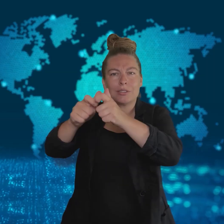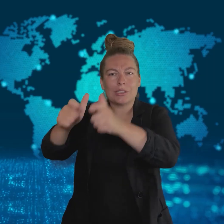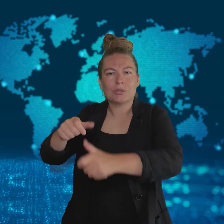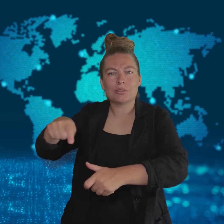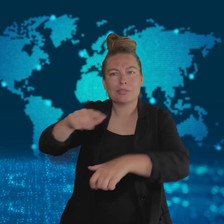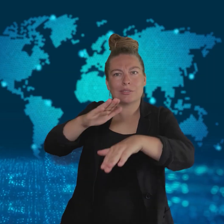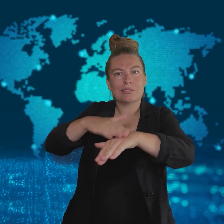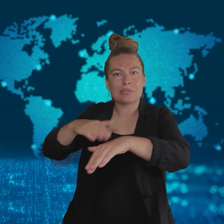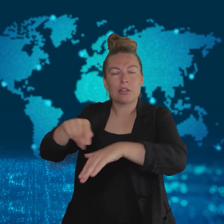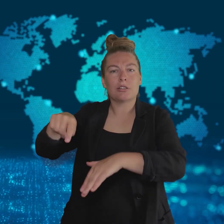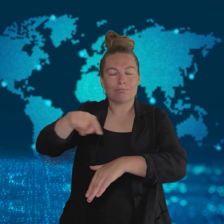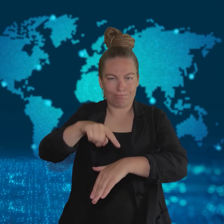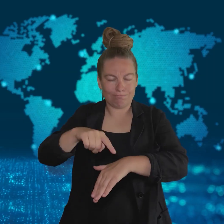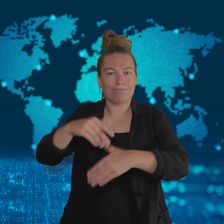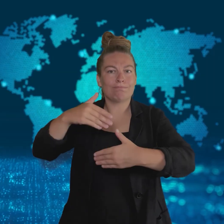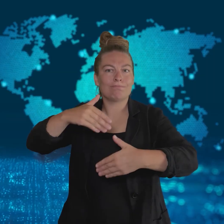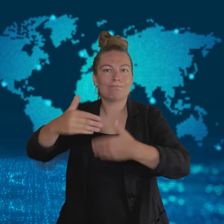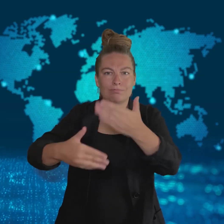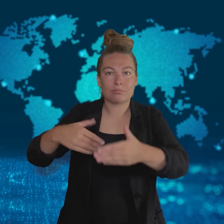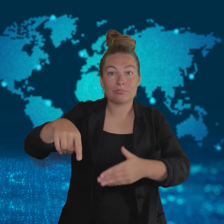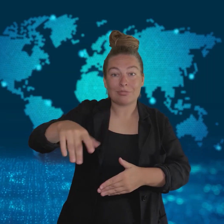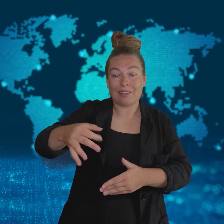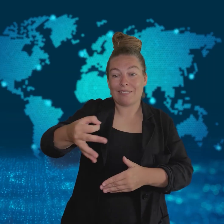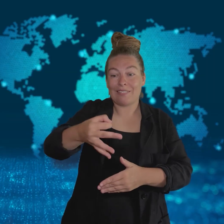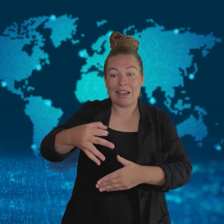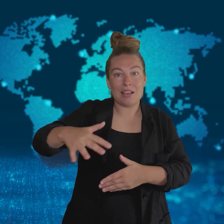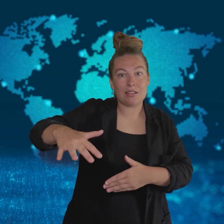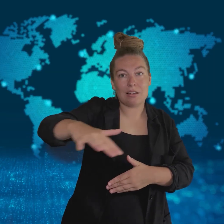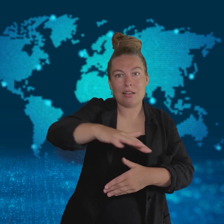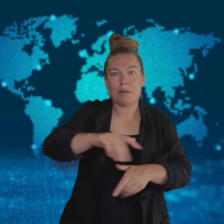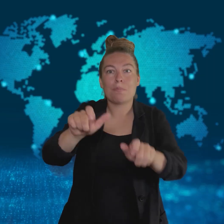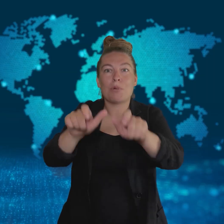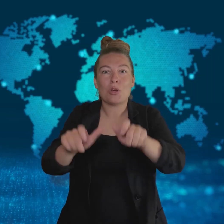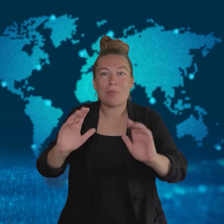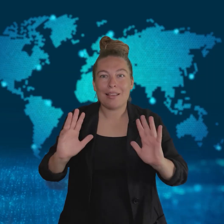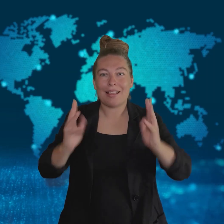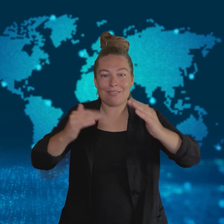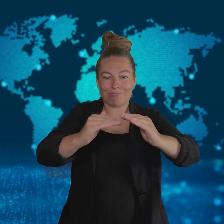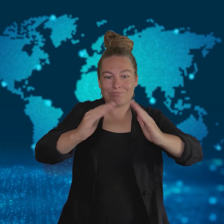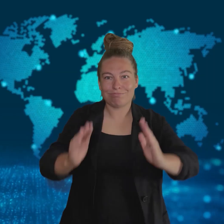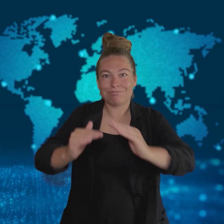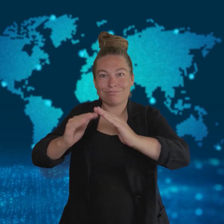Warned by the scientists, authorities evacuated the village.